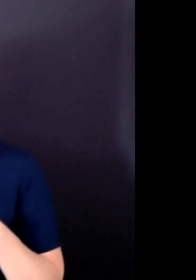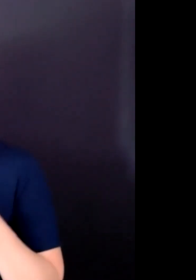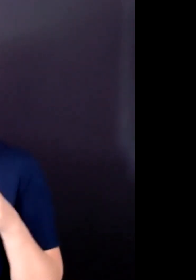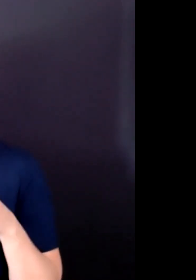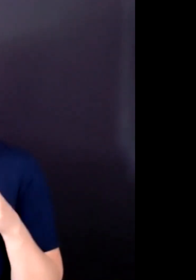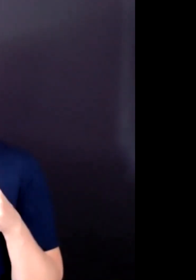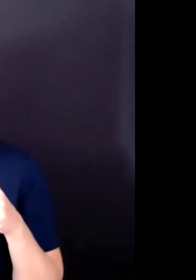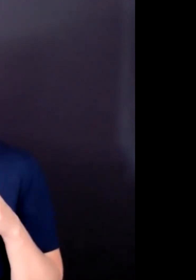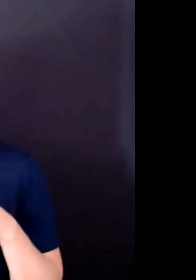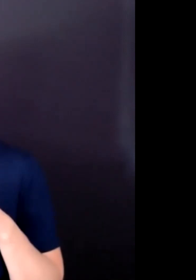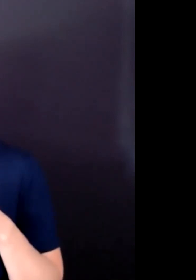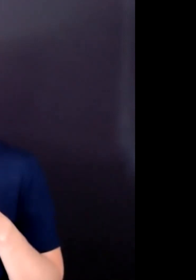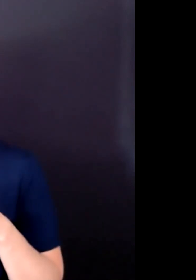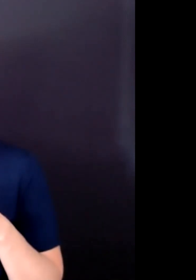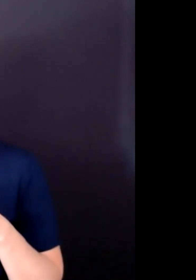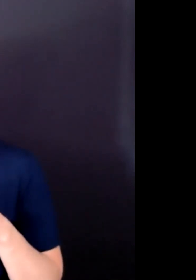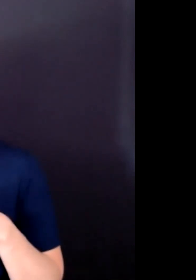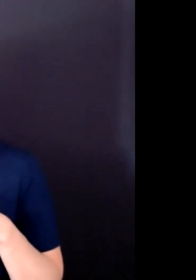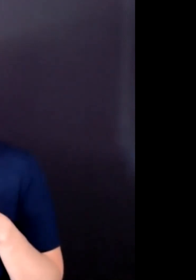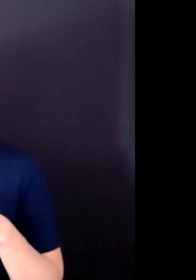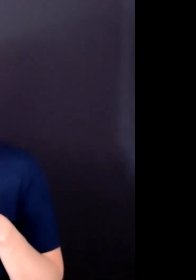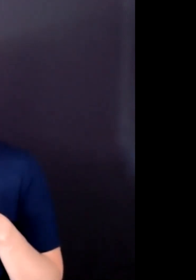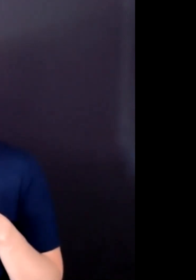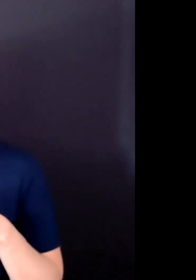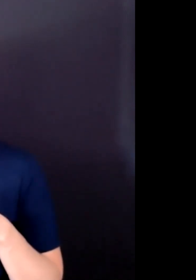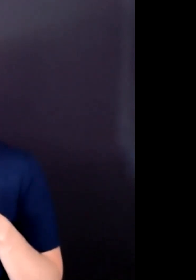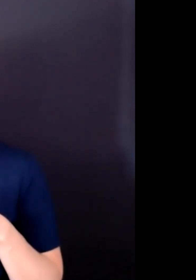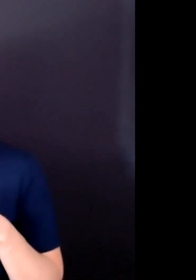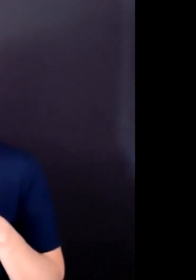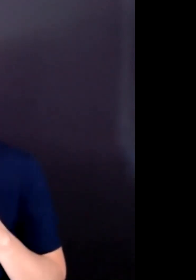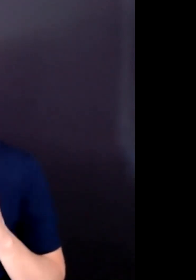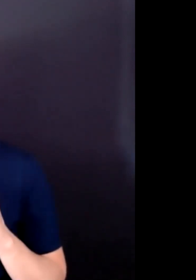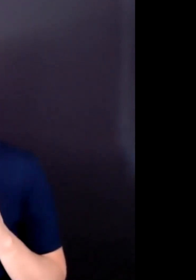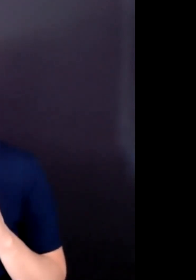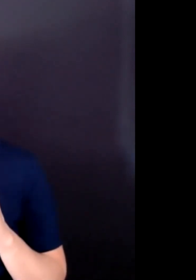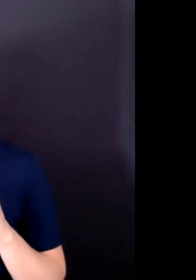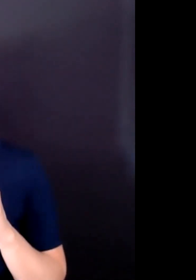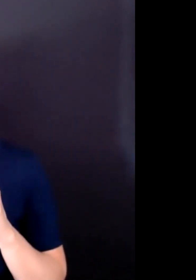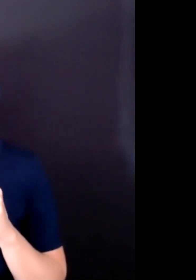the diversity, equity and inclusion group, I just want to give them a